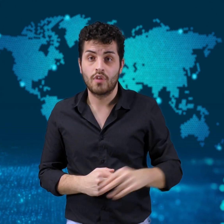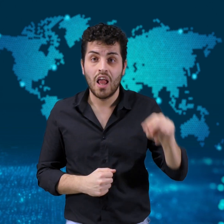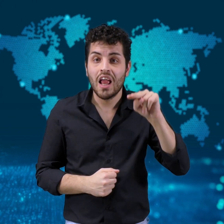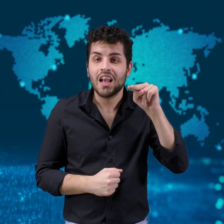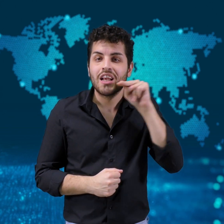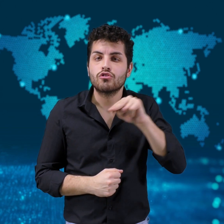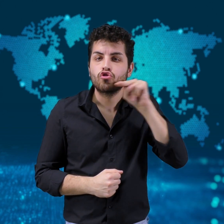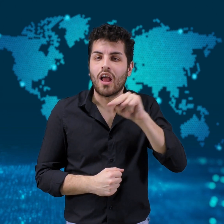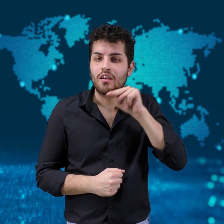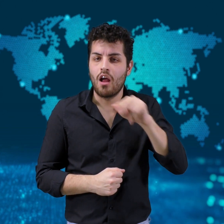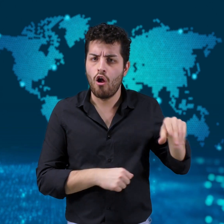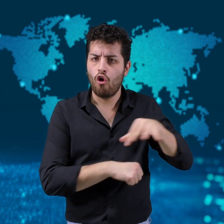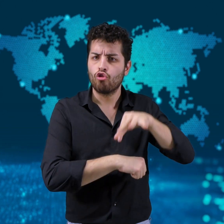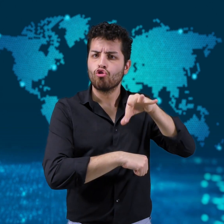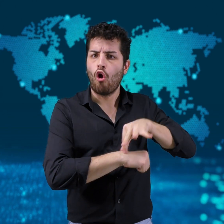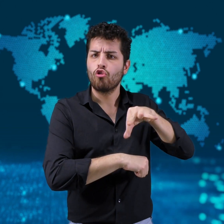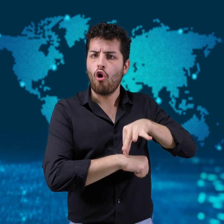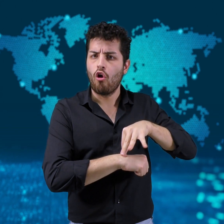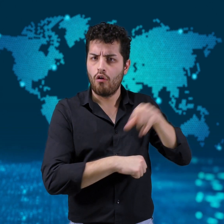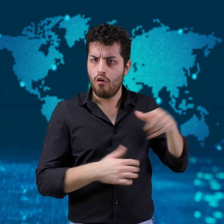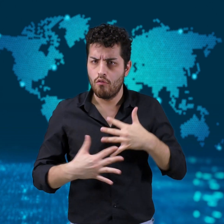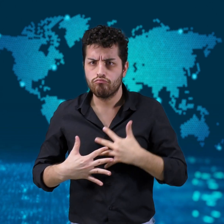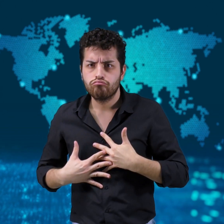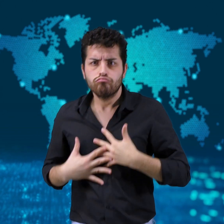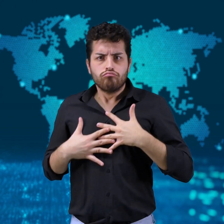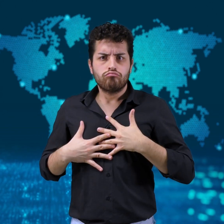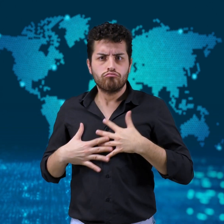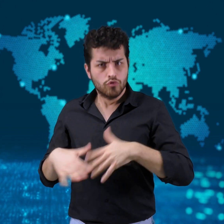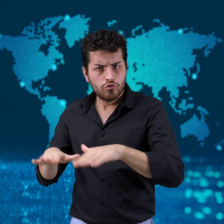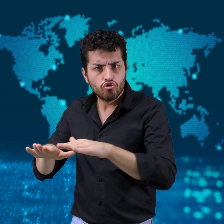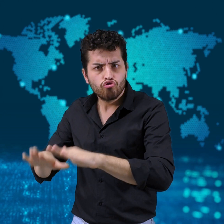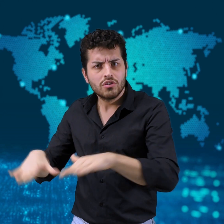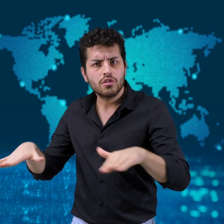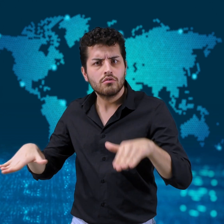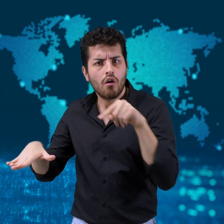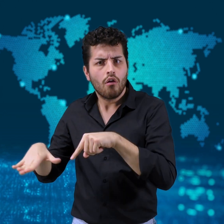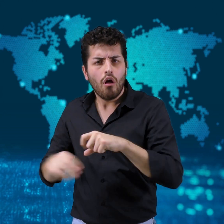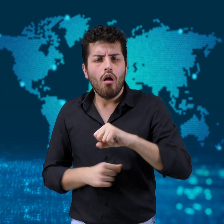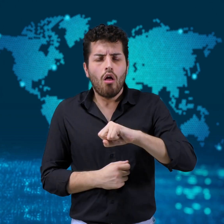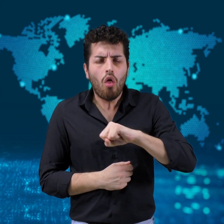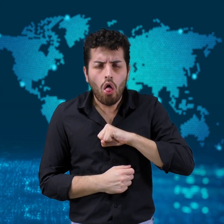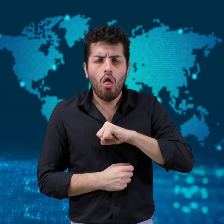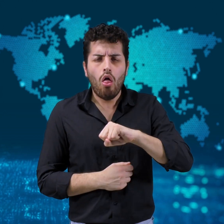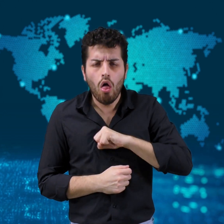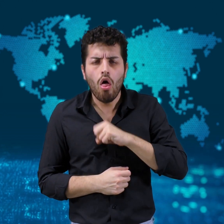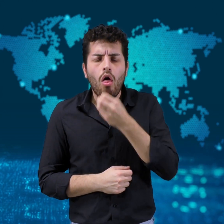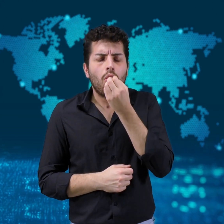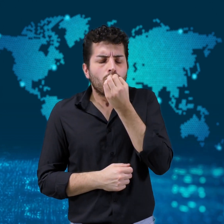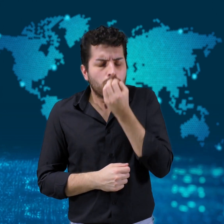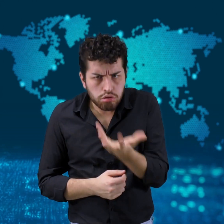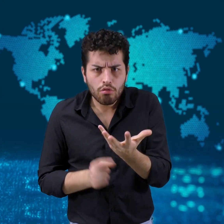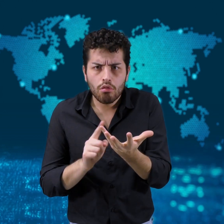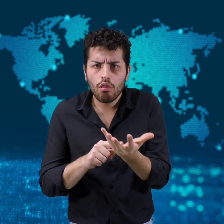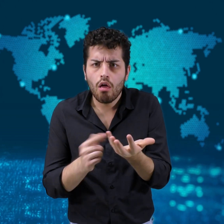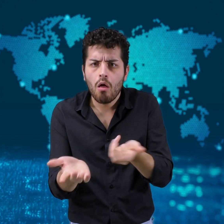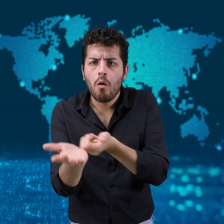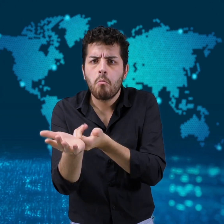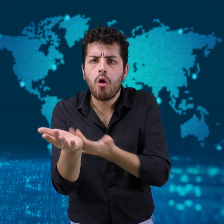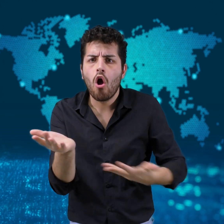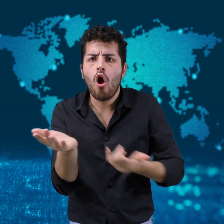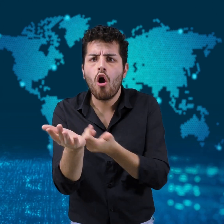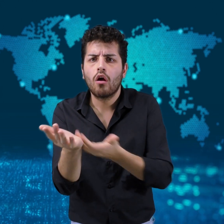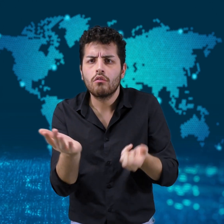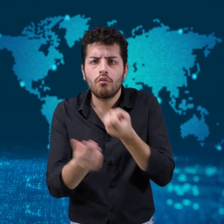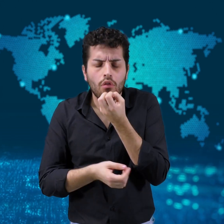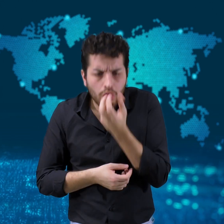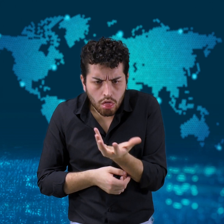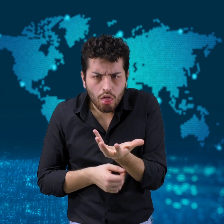In Nigeria, doctors were dealing with children coughing up blood